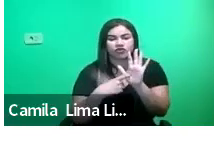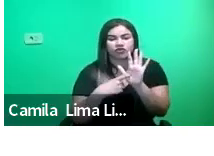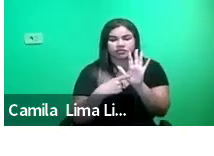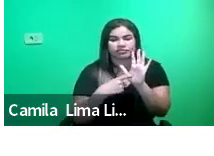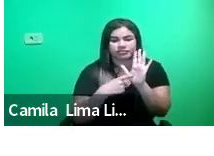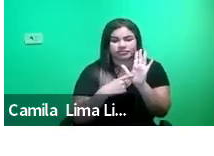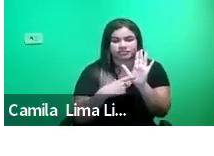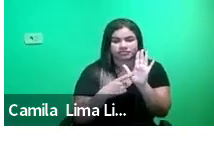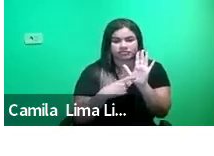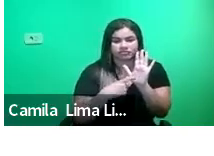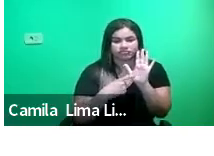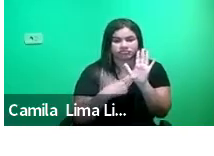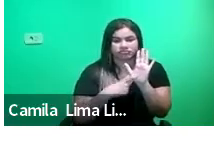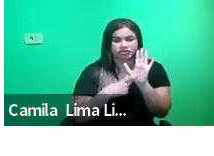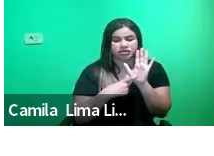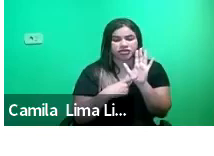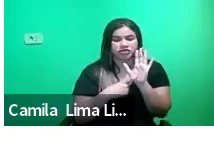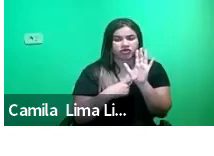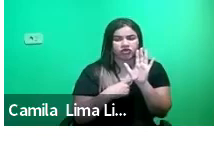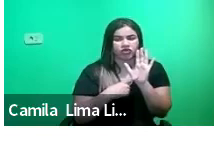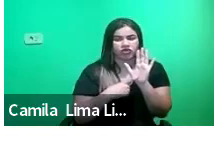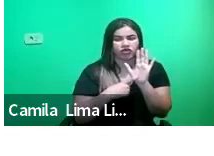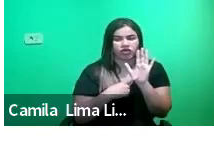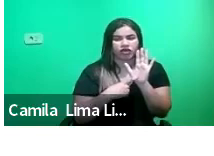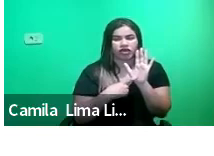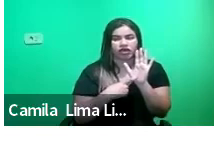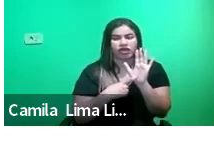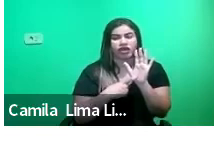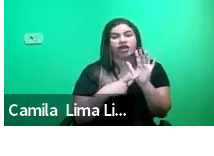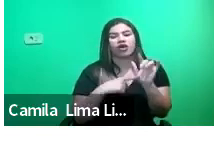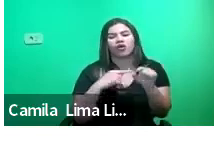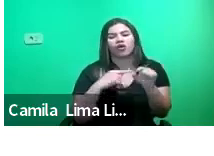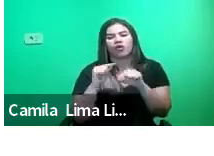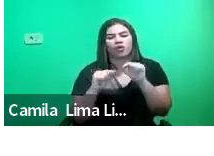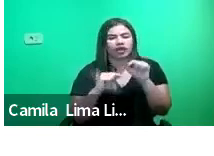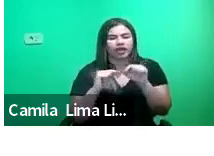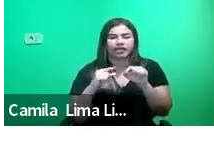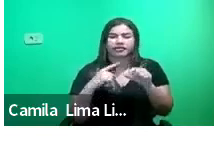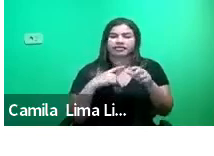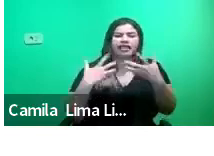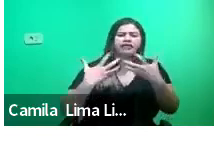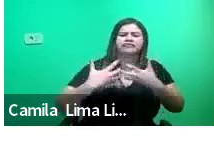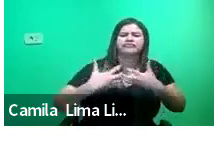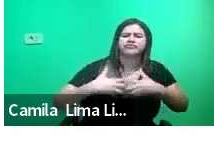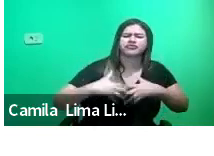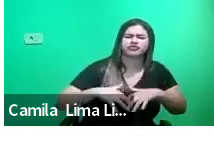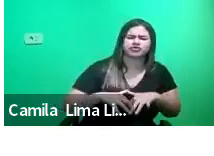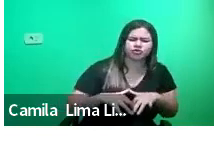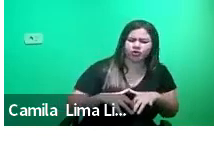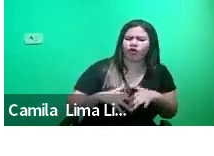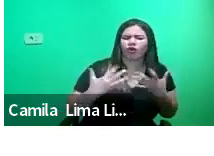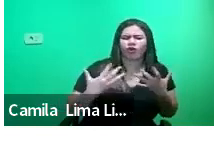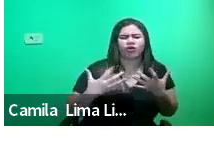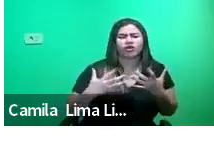, that is, , that is, objectively having all the necessary functions for direction and gesture direction and gesture for others. That